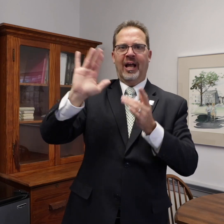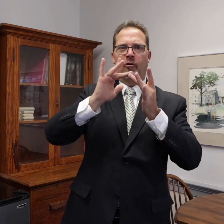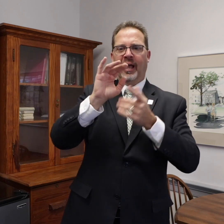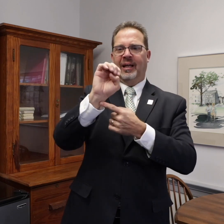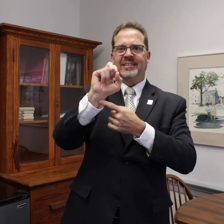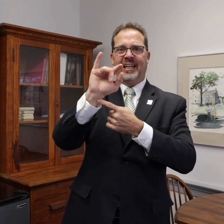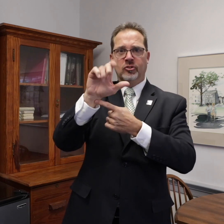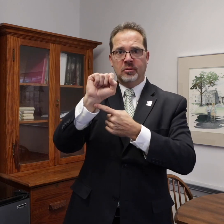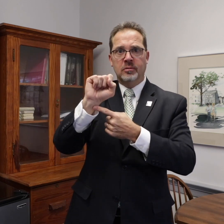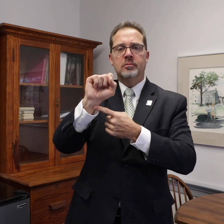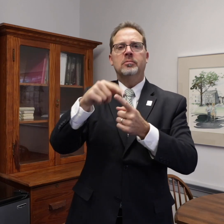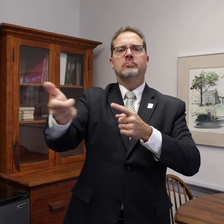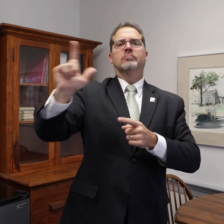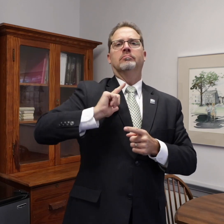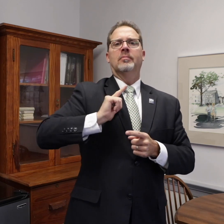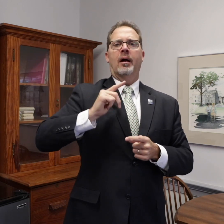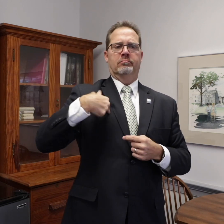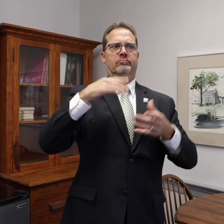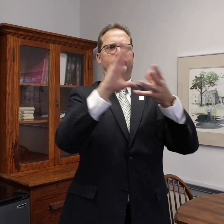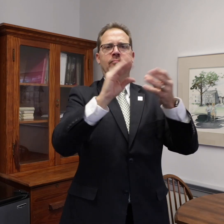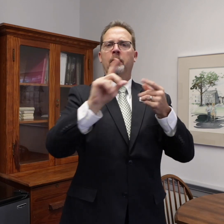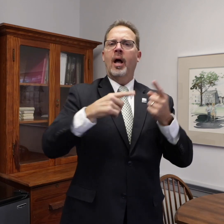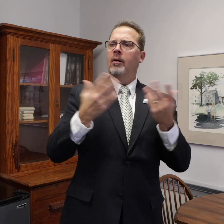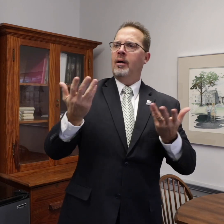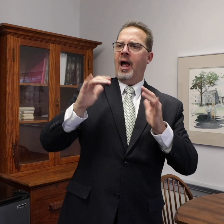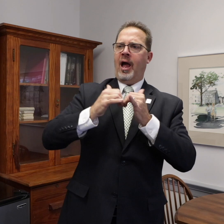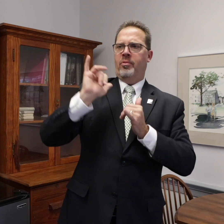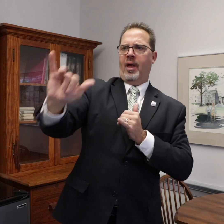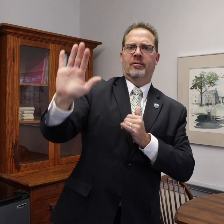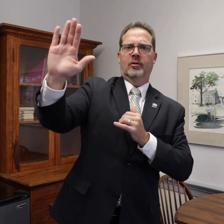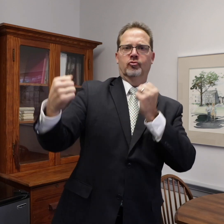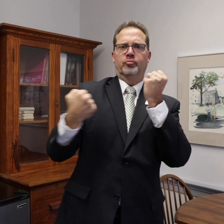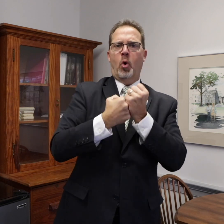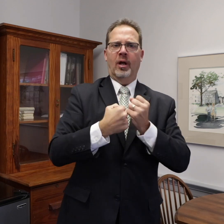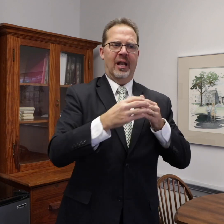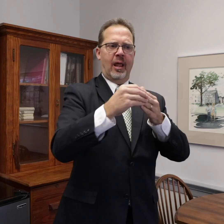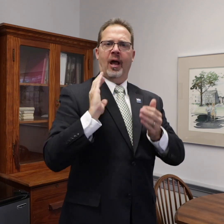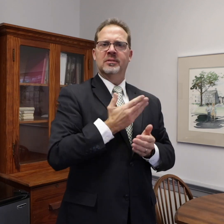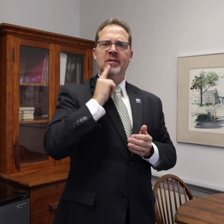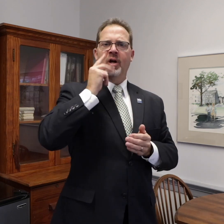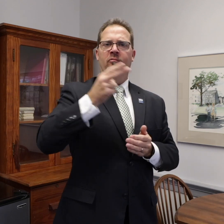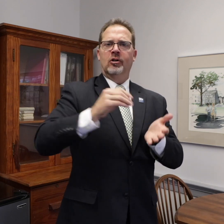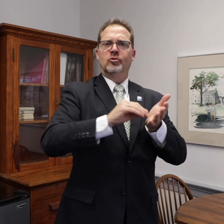Everyone in the arena saw this video and other clips which were featured on